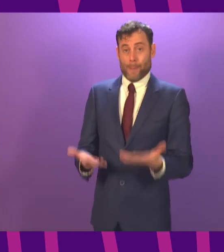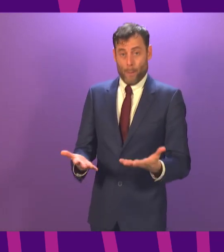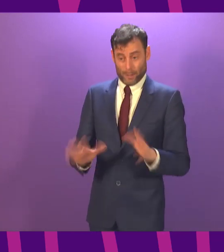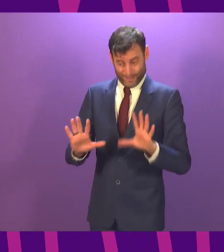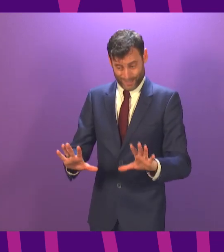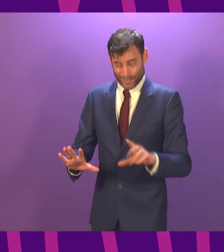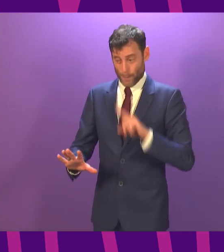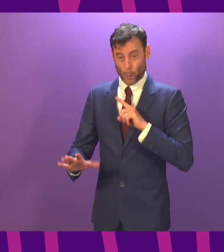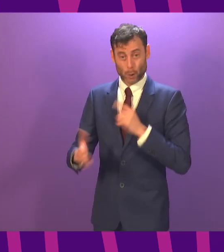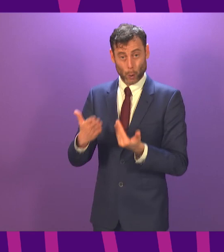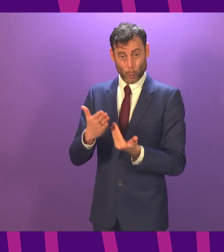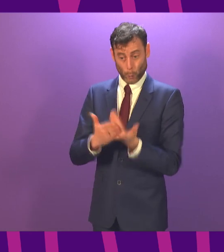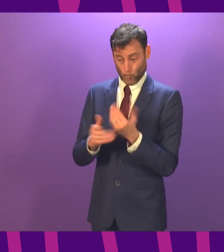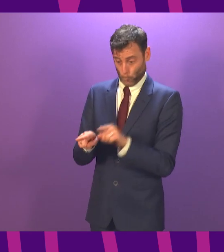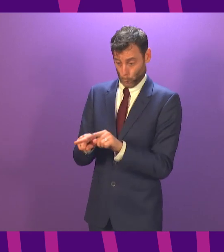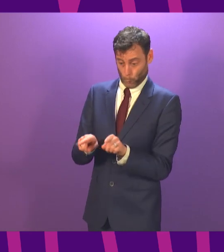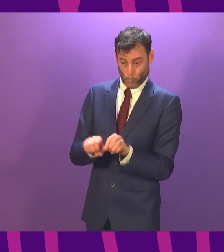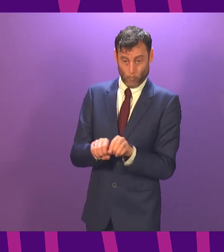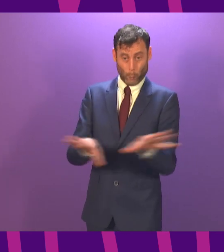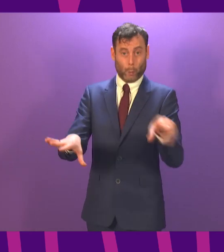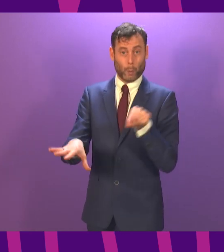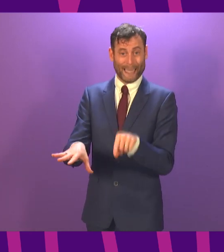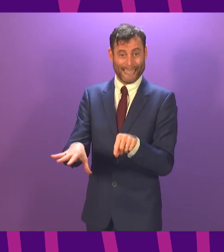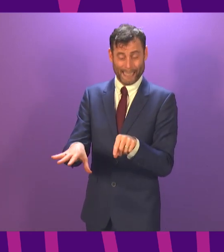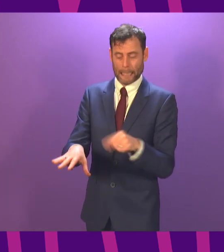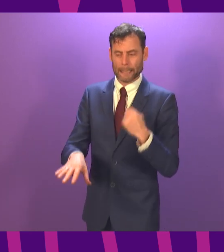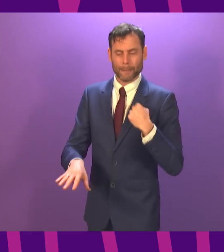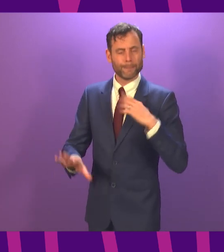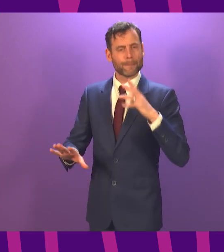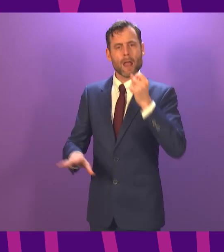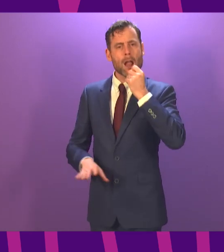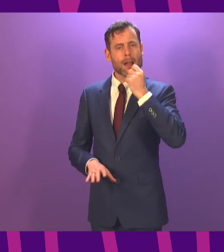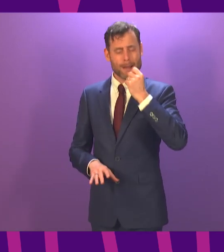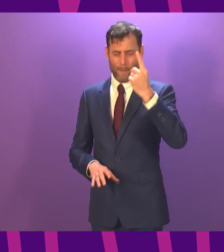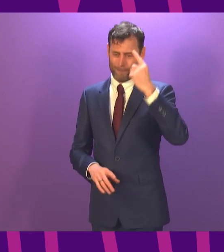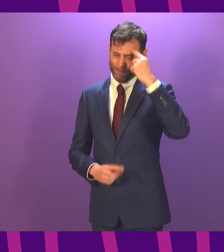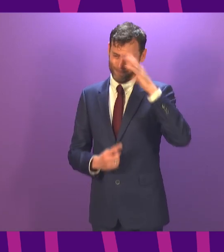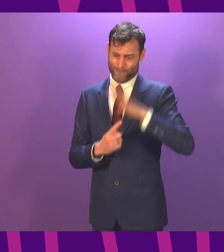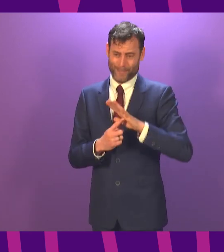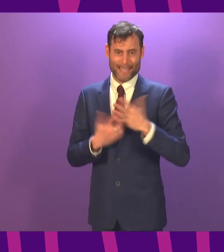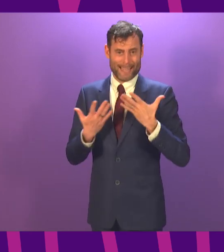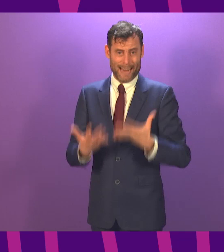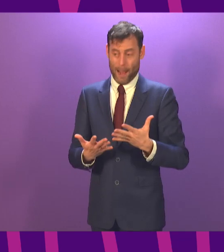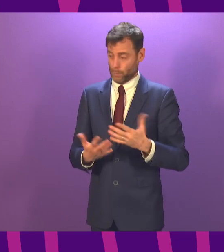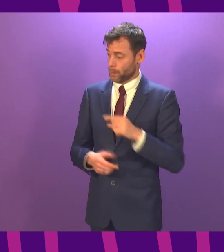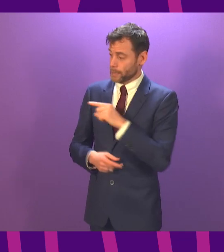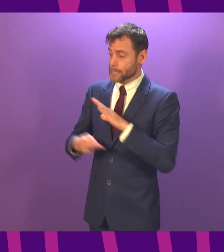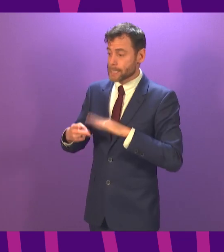the light of what we are facing with the new strain of the virus, my principal responsibility and the principal responsibility of the Deputy First Minister, the Cabinet Secretary for